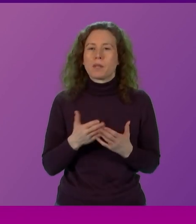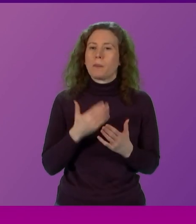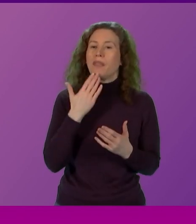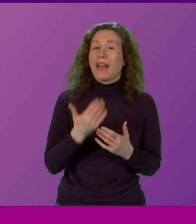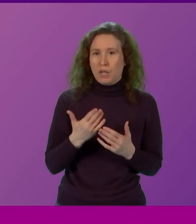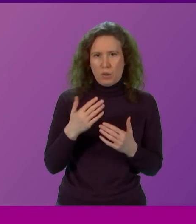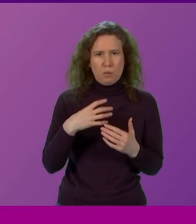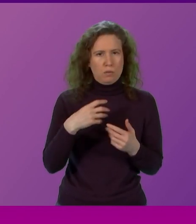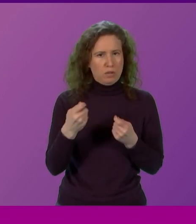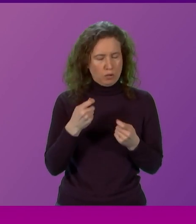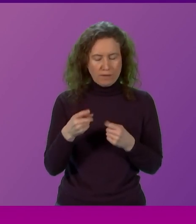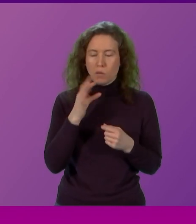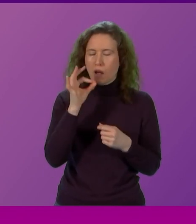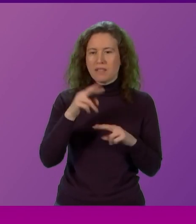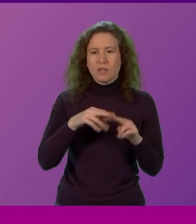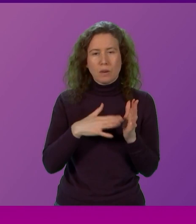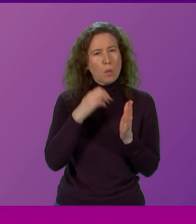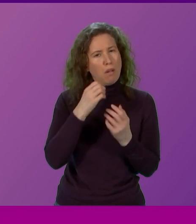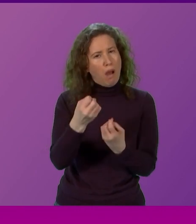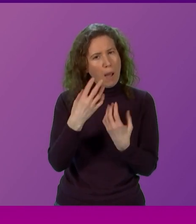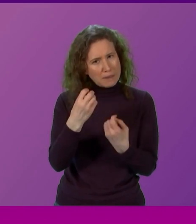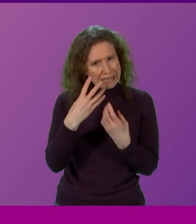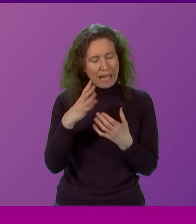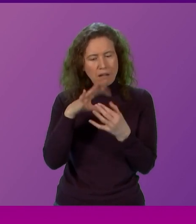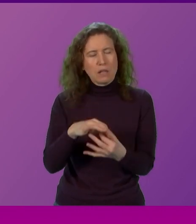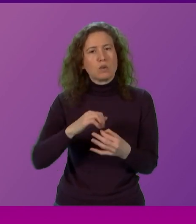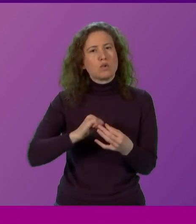To ask First Minister whether she will provide an update on the Scottish Government’s response